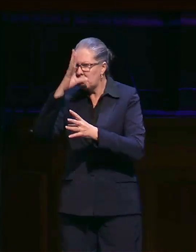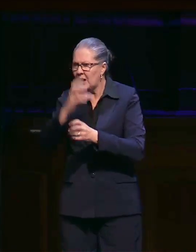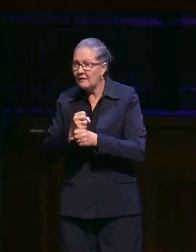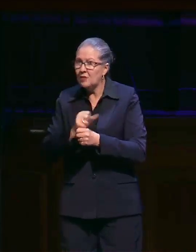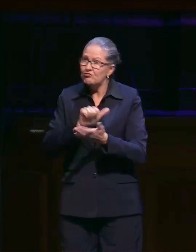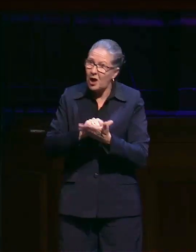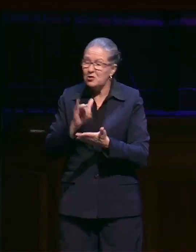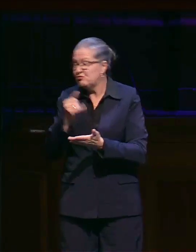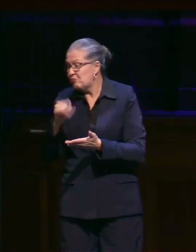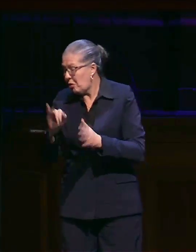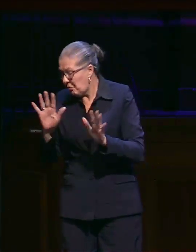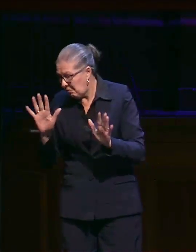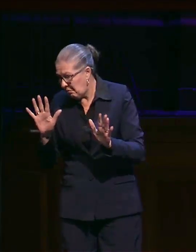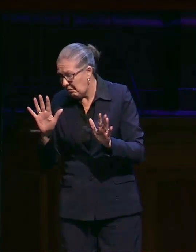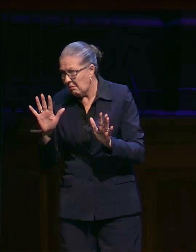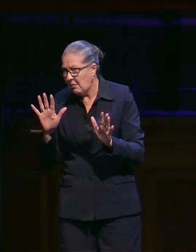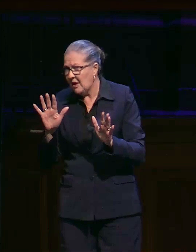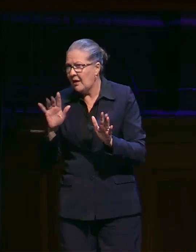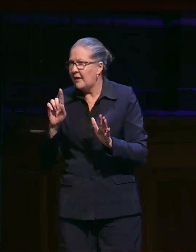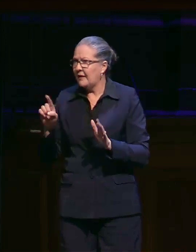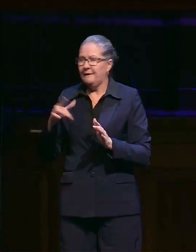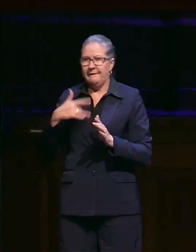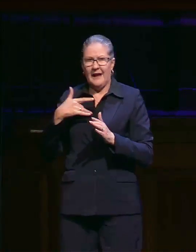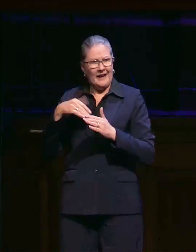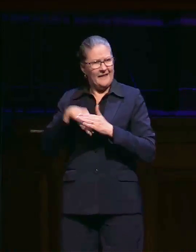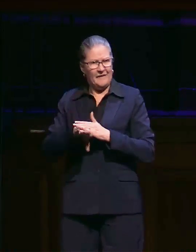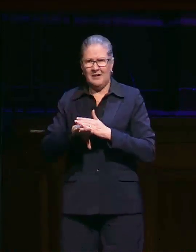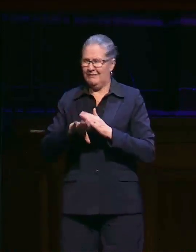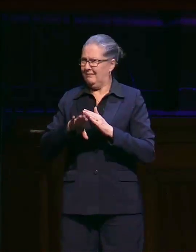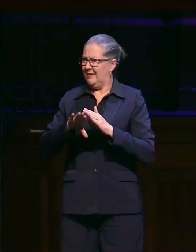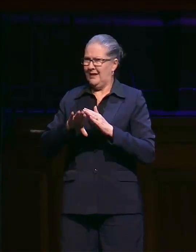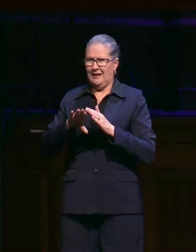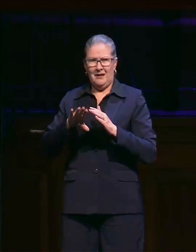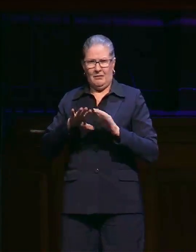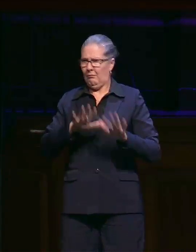wrongly that their leaders are failing them now unfortunately for us as